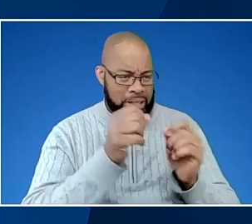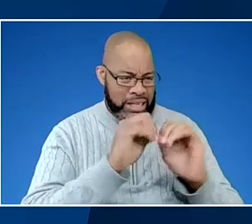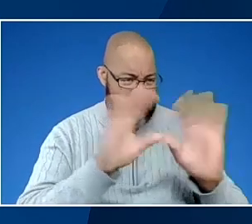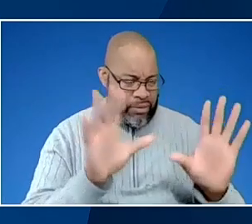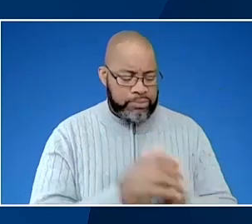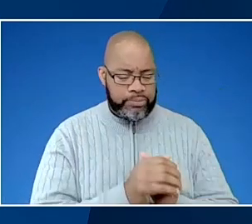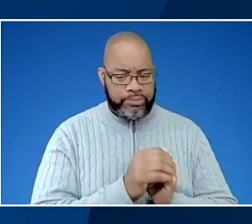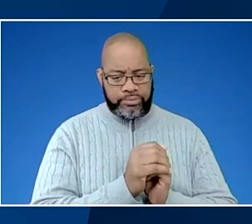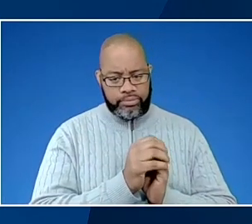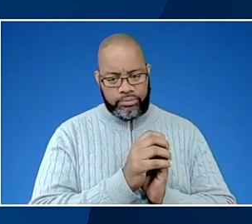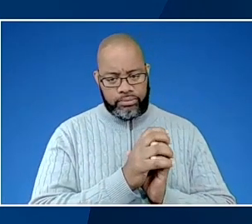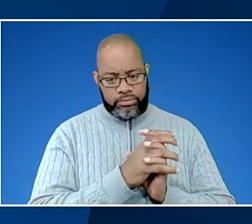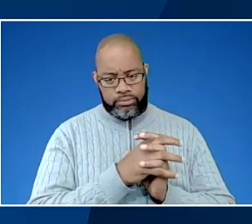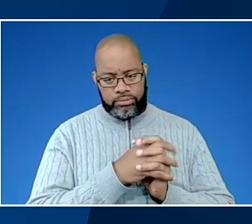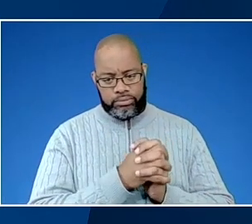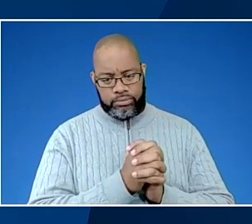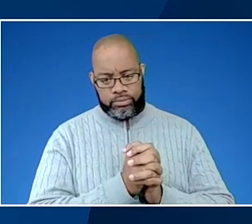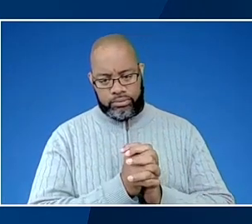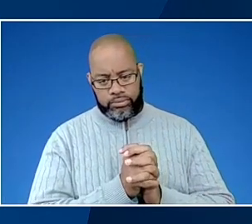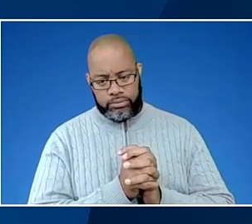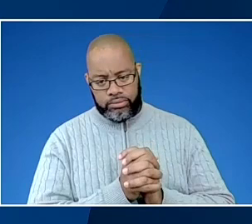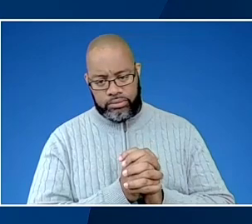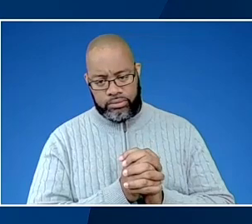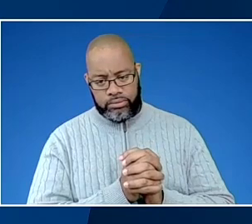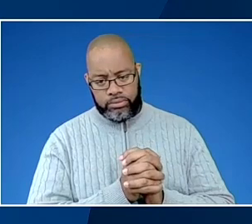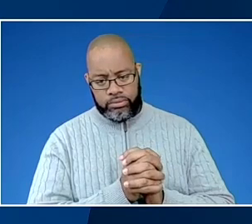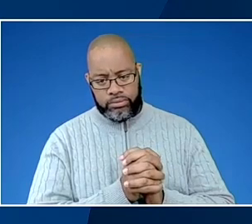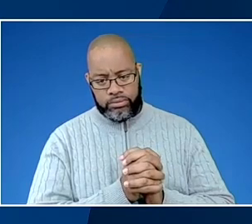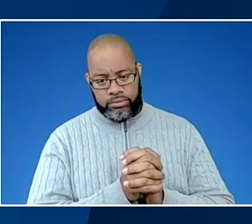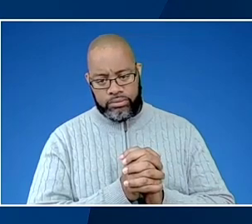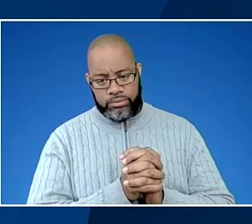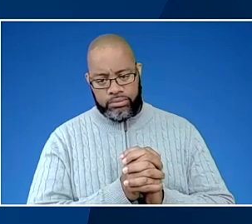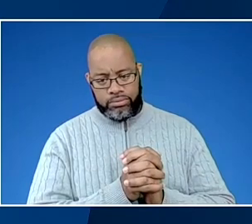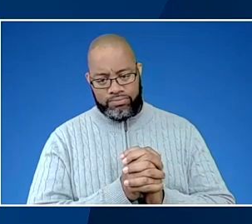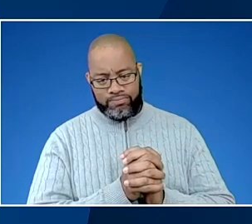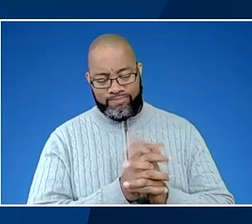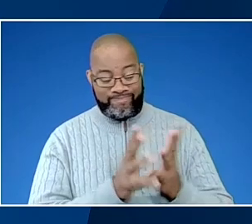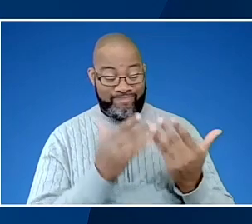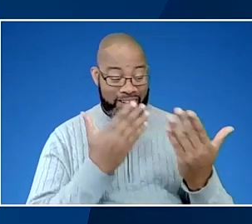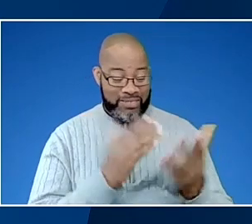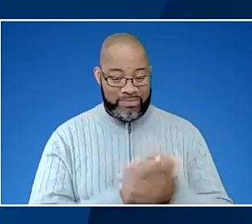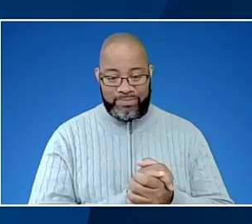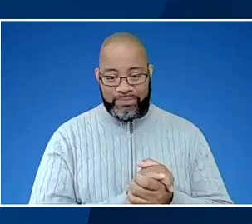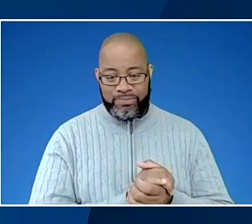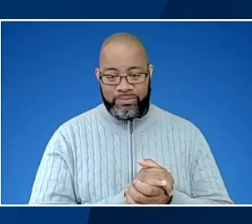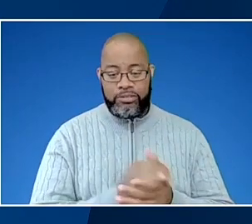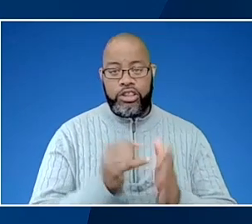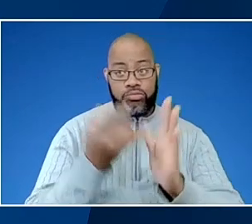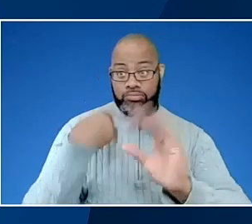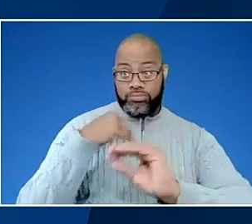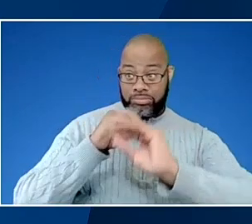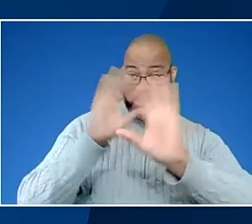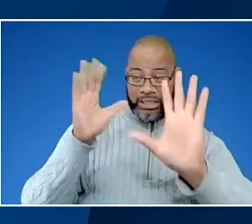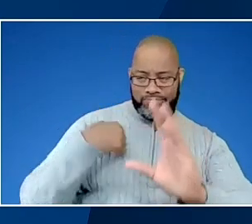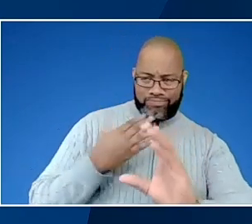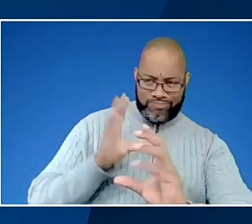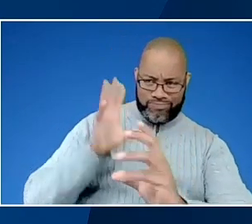Yeah, I- yeah, thank you. Yeah. I mean, so just to be clear, I'll step in here, Aaron. So just to be clear,